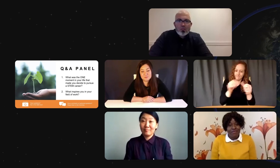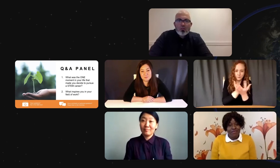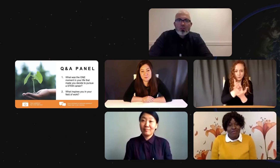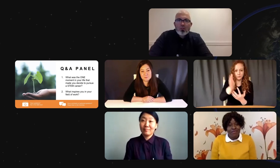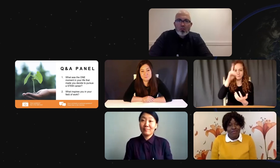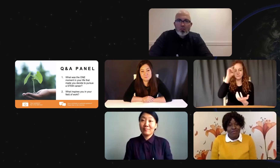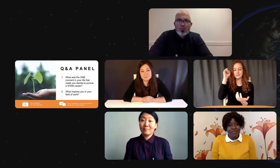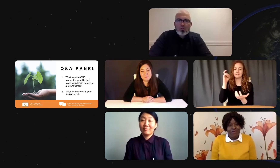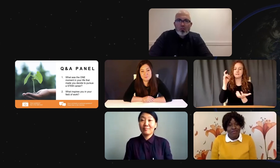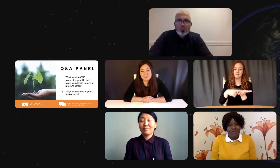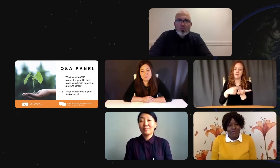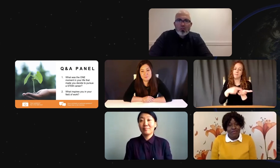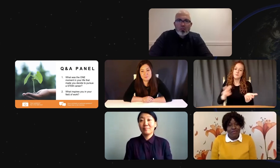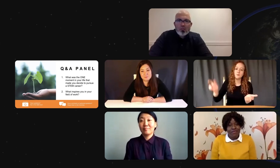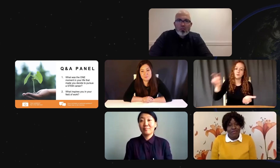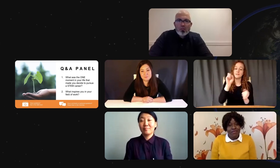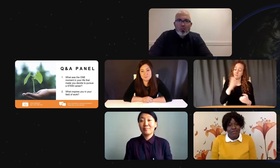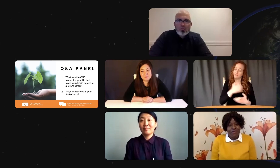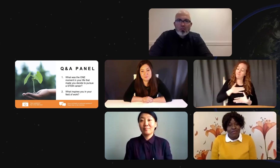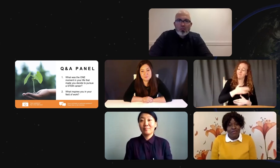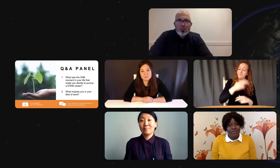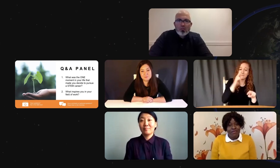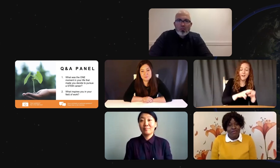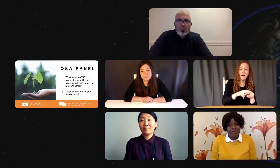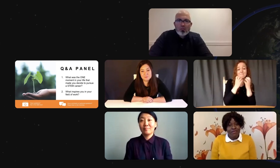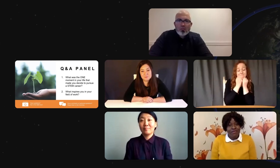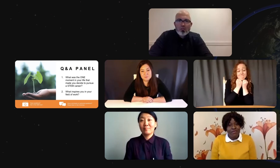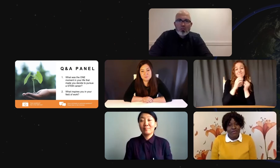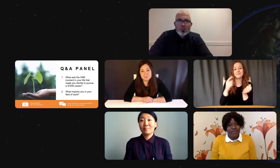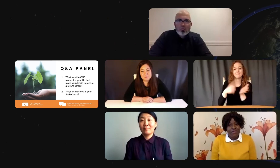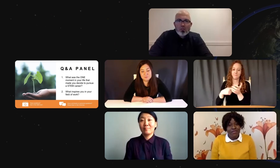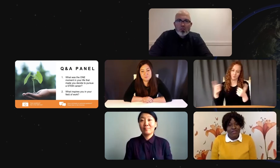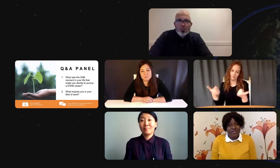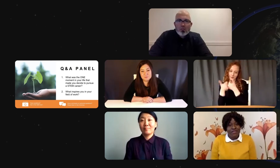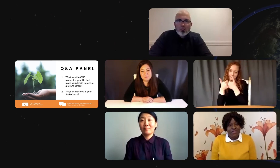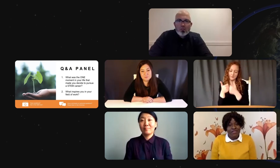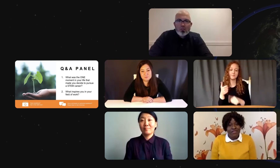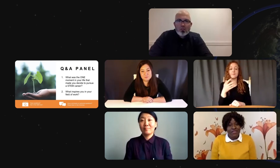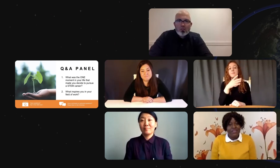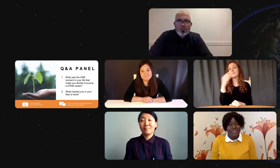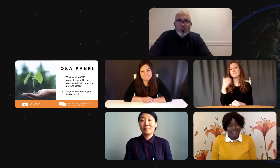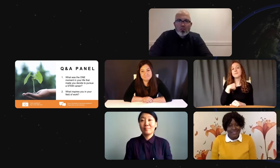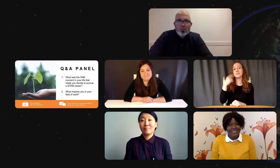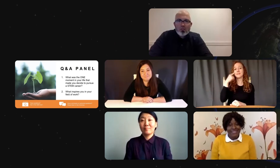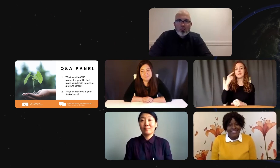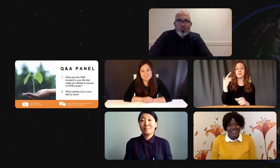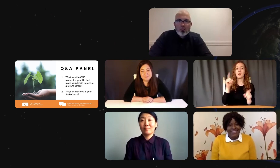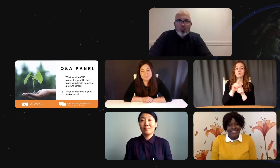I want to continue to be an inspiration to others. It's fun.